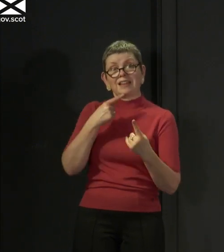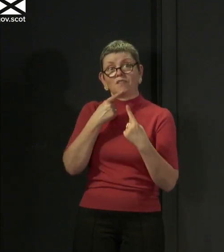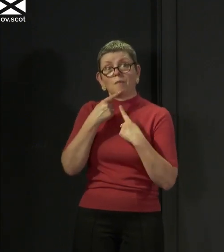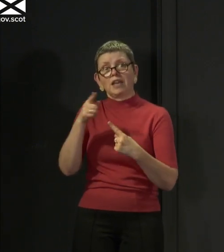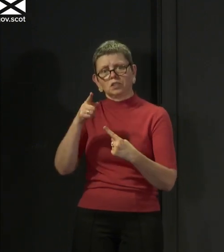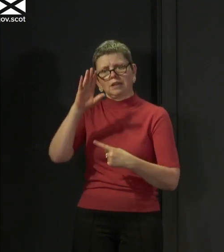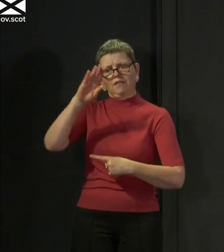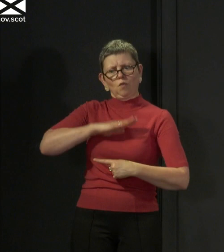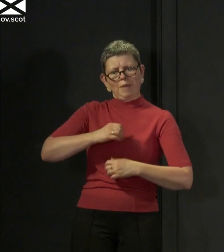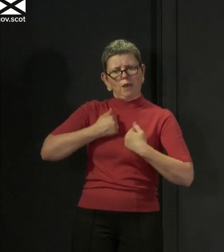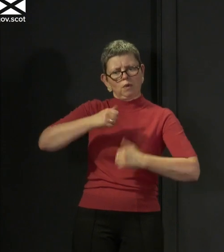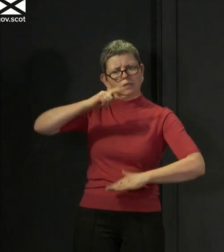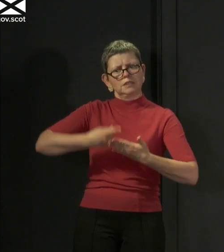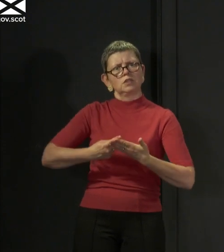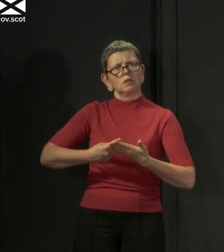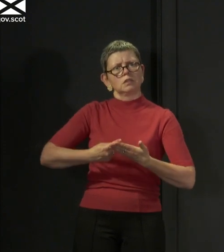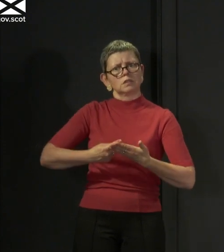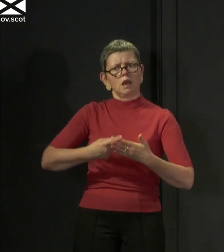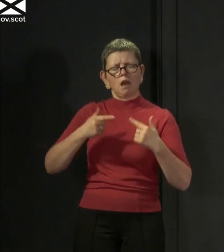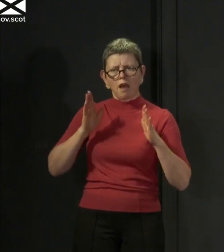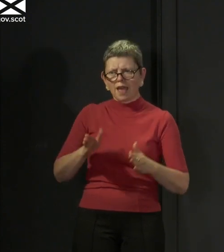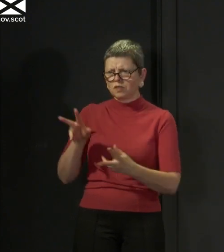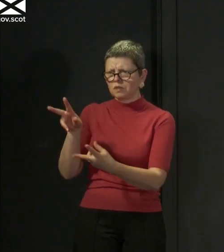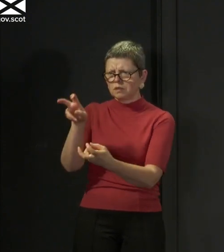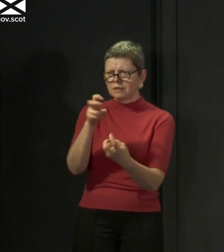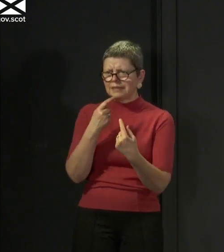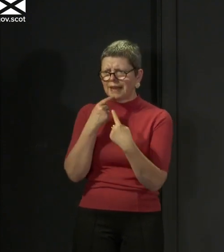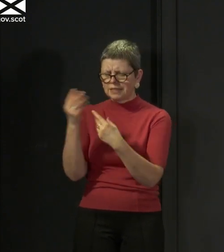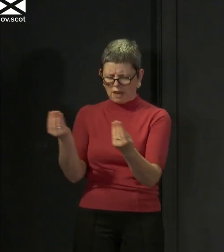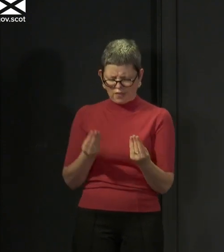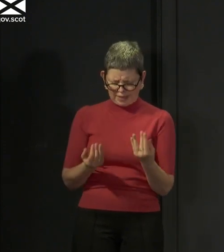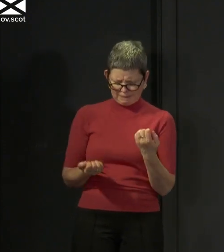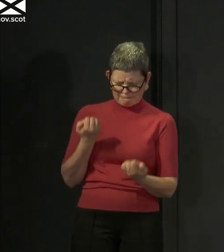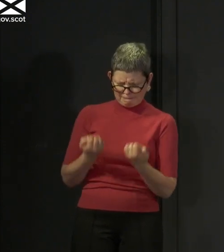like me that has to apply our judgement to that data and take decisions, but I want to